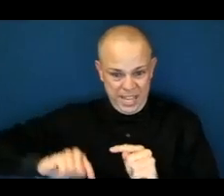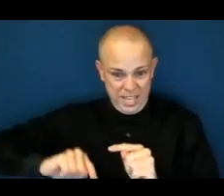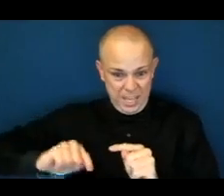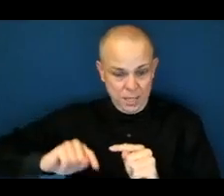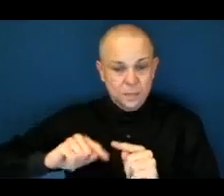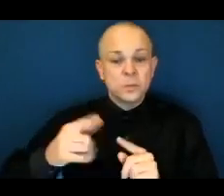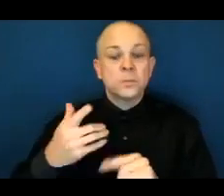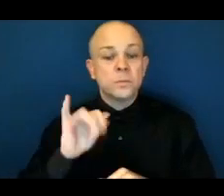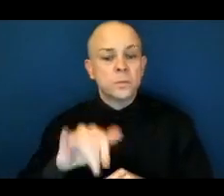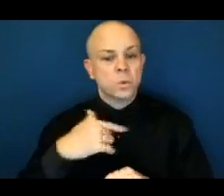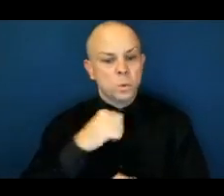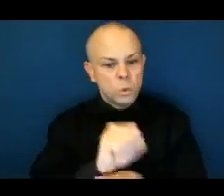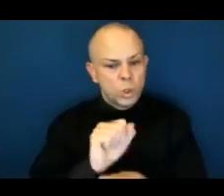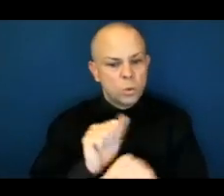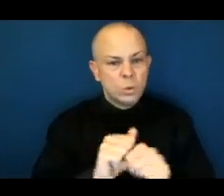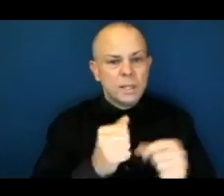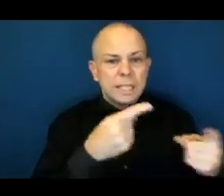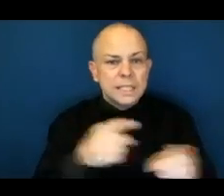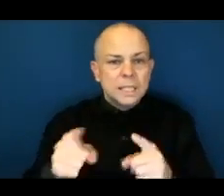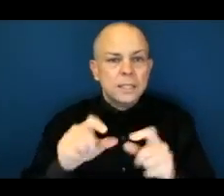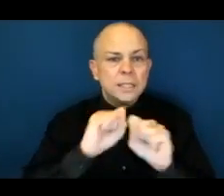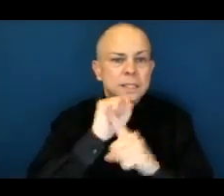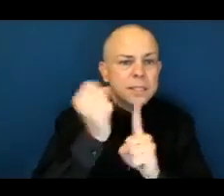Lionshead fire making sure that we have all those lines